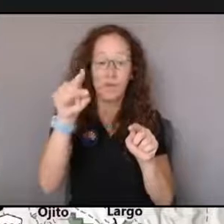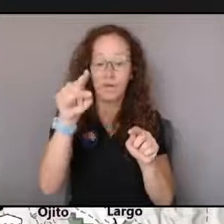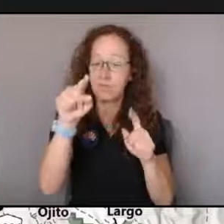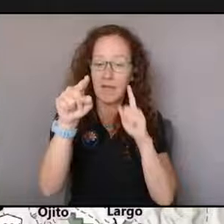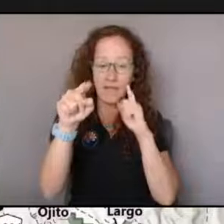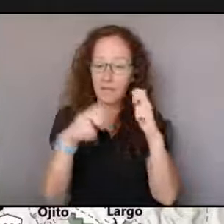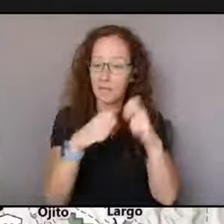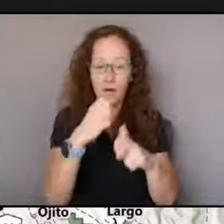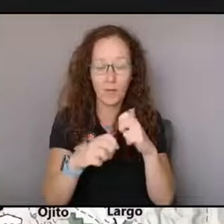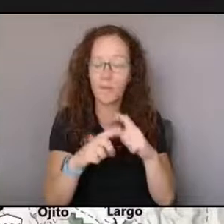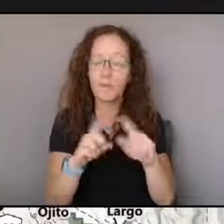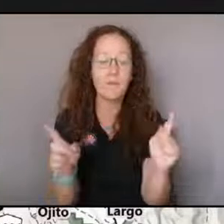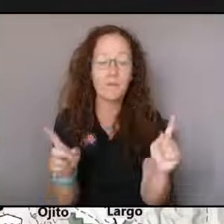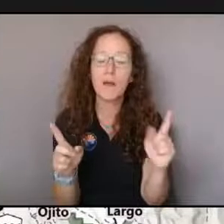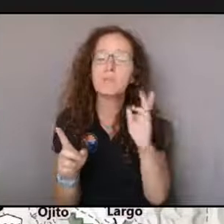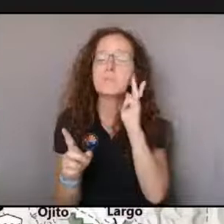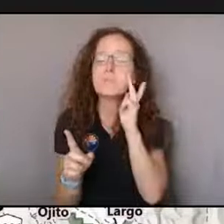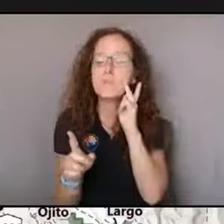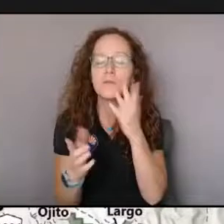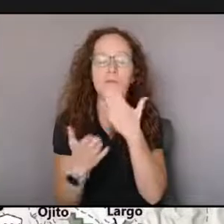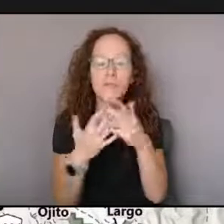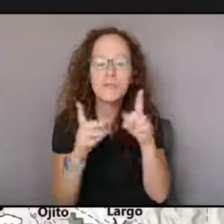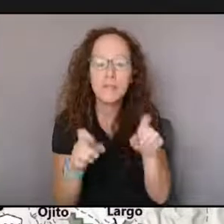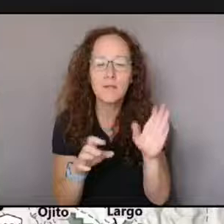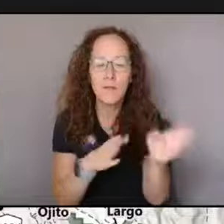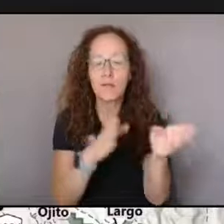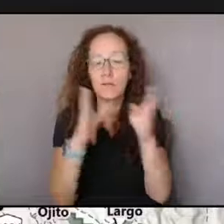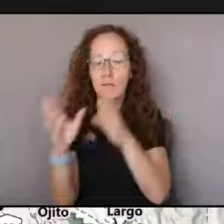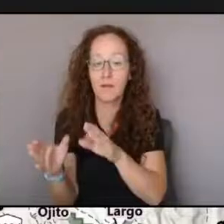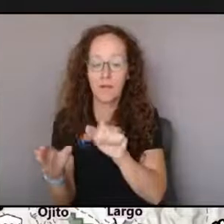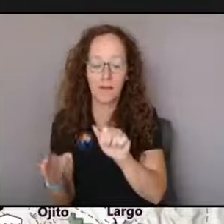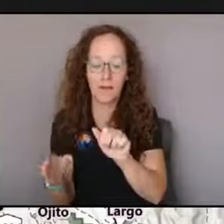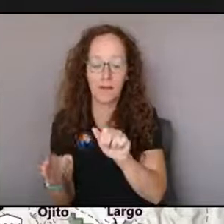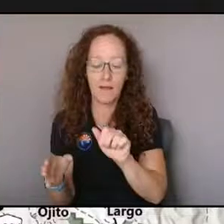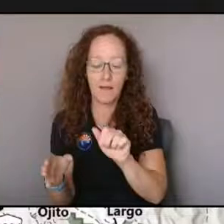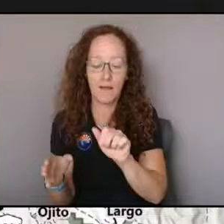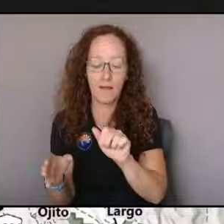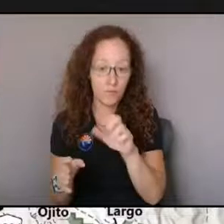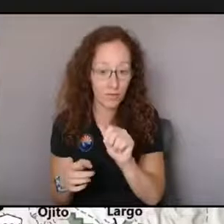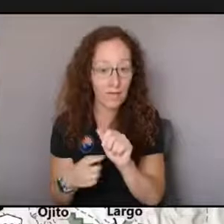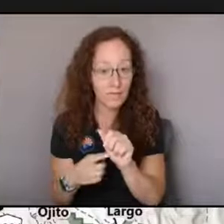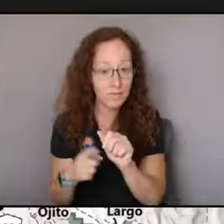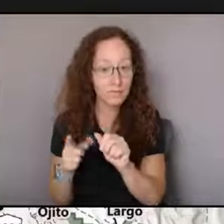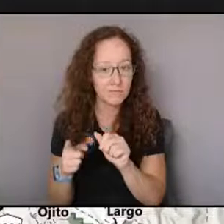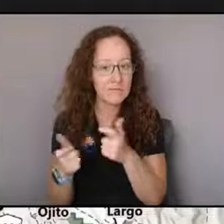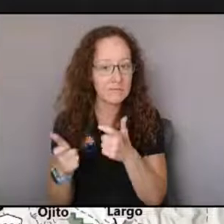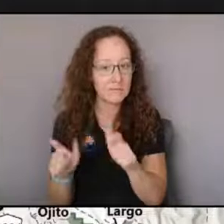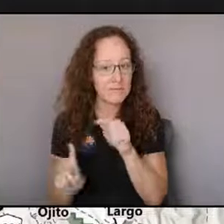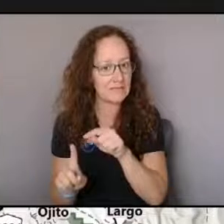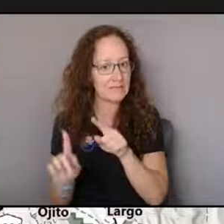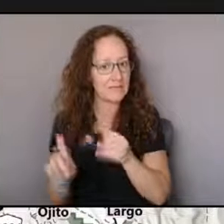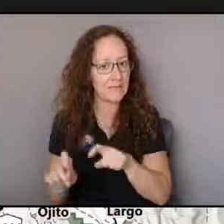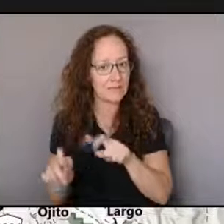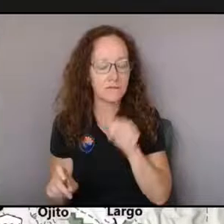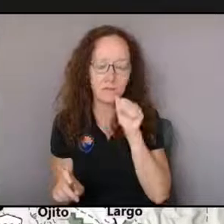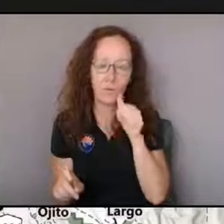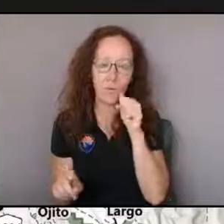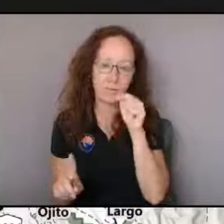THERE, BUT IT WILL BE A GOOD TEST FOR THOSE FOLKS. AND OVER HERE IN ANGOSTURA, THAT'S GOING TO BE THE BIG AREA THAT I THINK WILL BE TESTED TOMORROW.